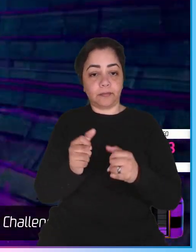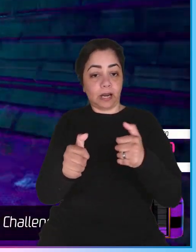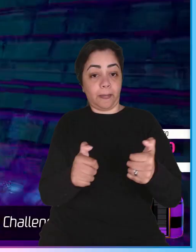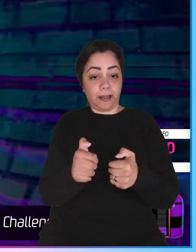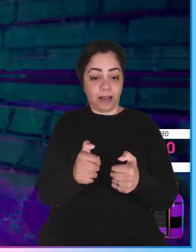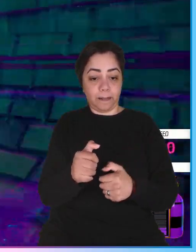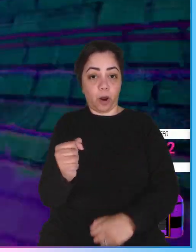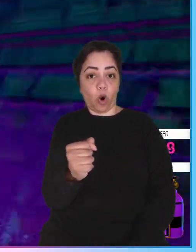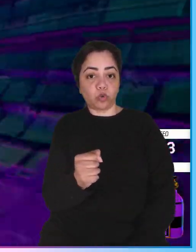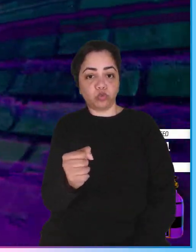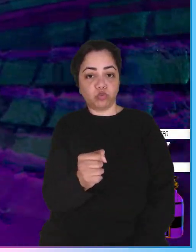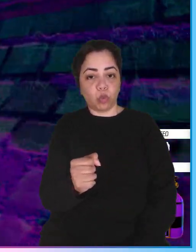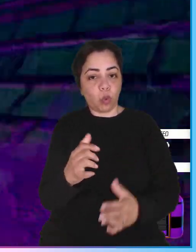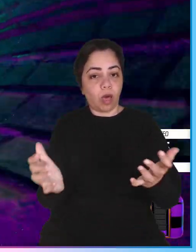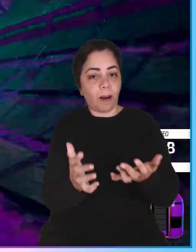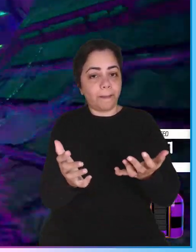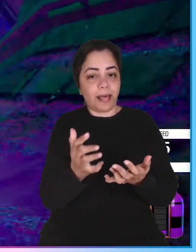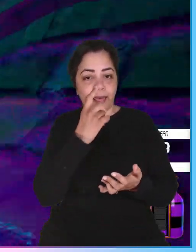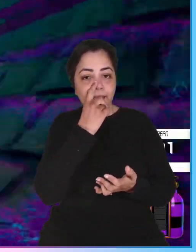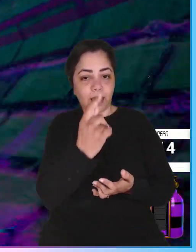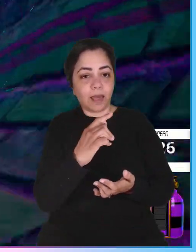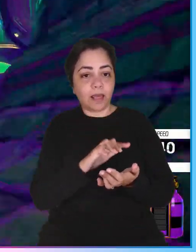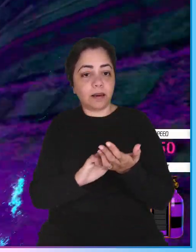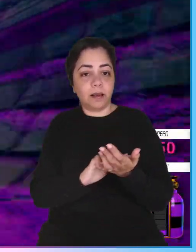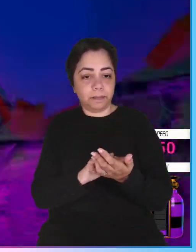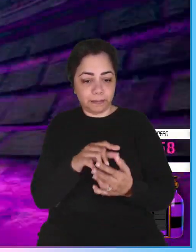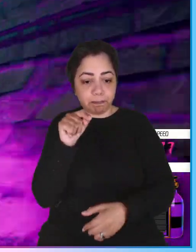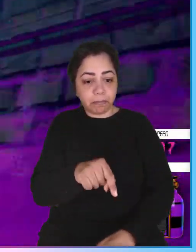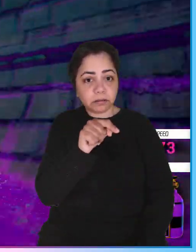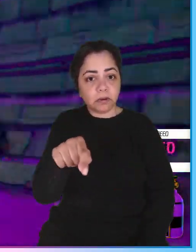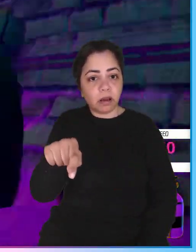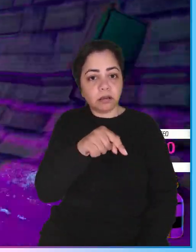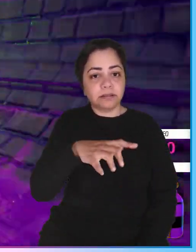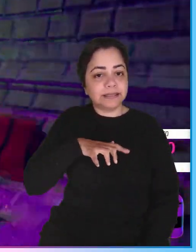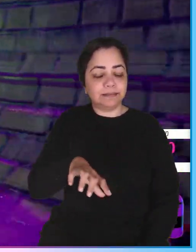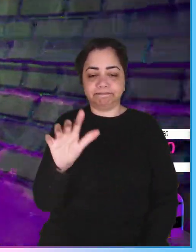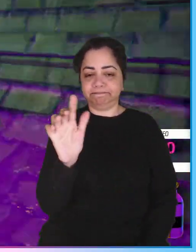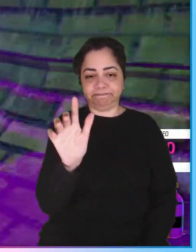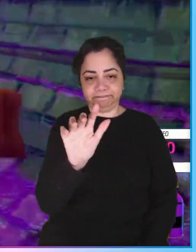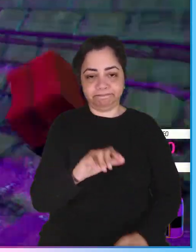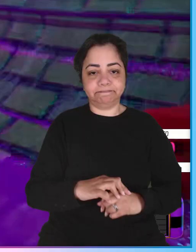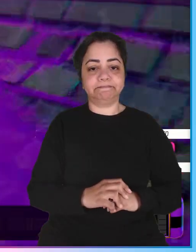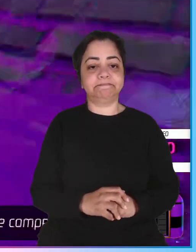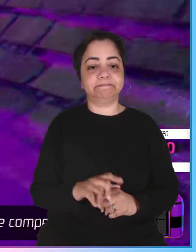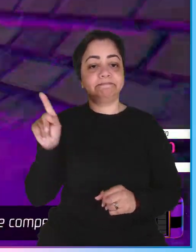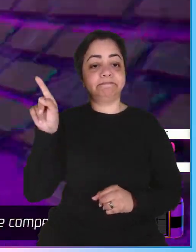and without the need for multiple button combinations for successful game progression. As someone who has beaten every SoulsBorne game in existence